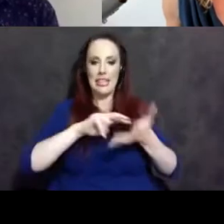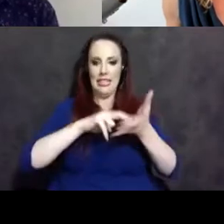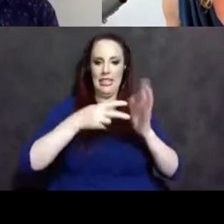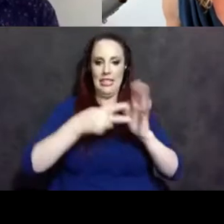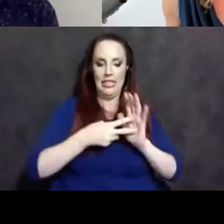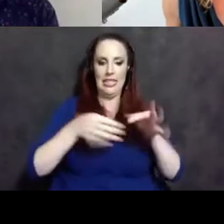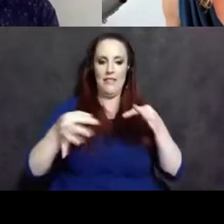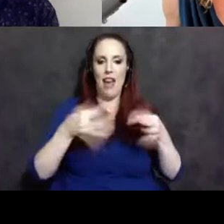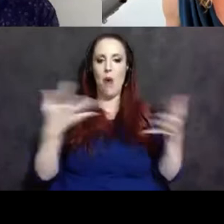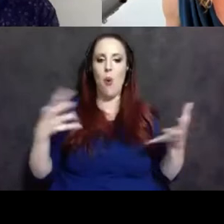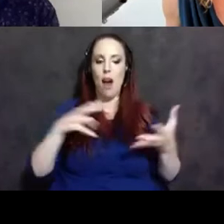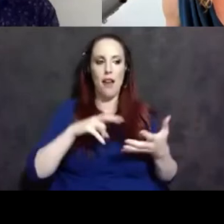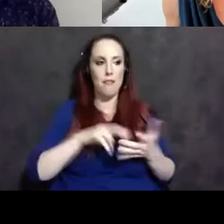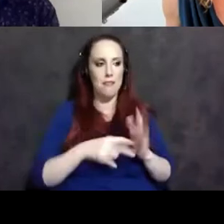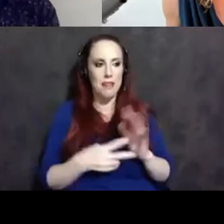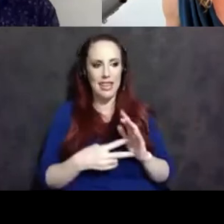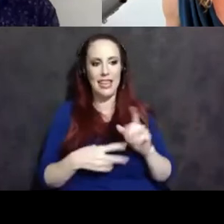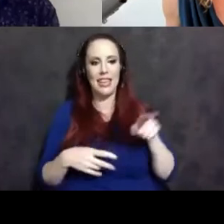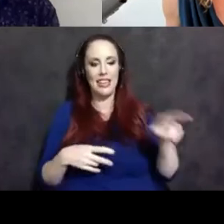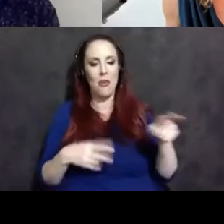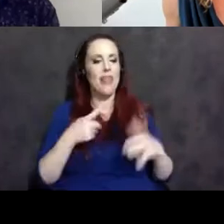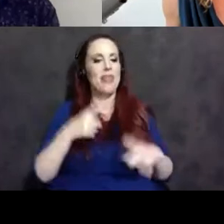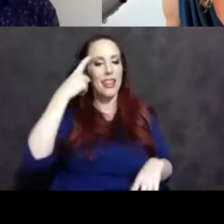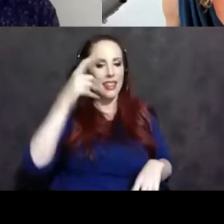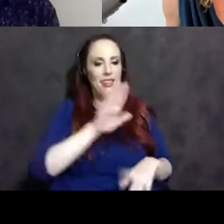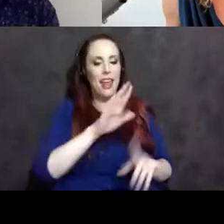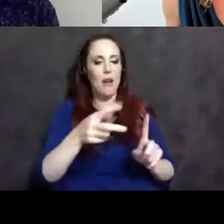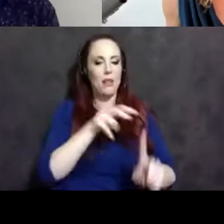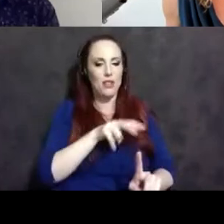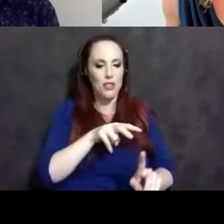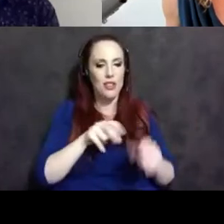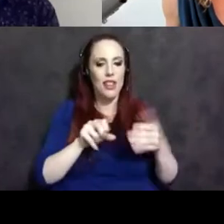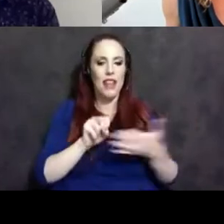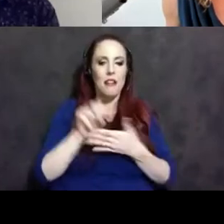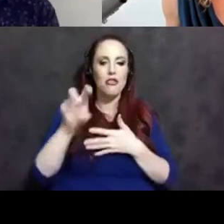It's amazing how quickly, like, they jump to the destruction of property and all of